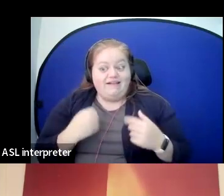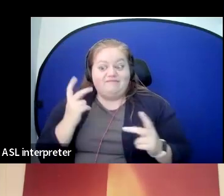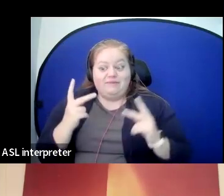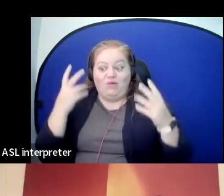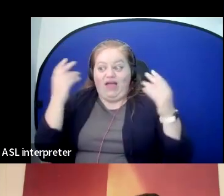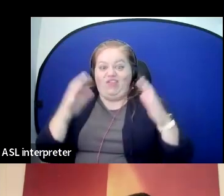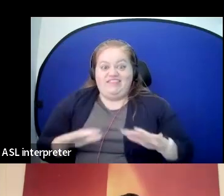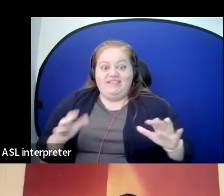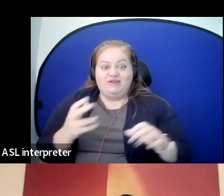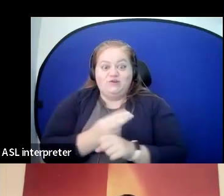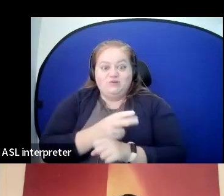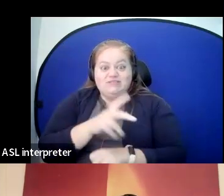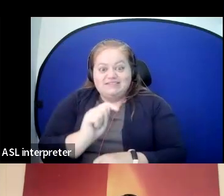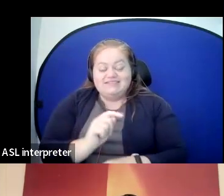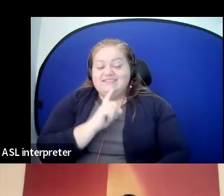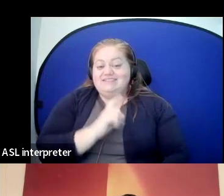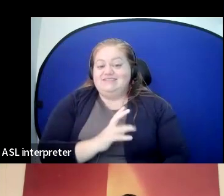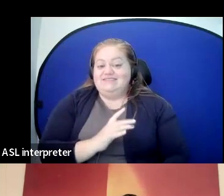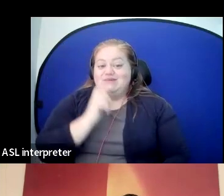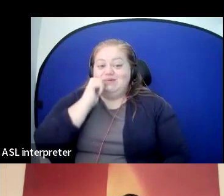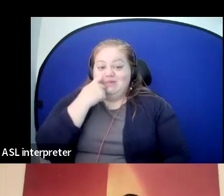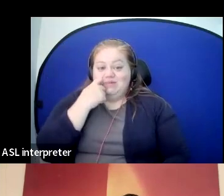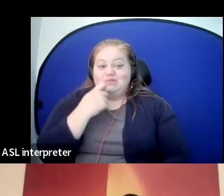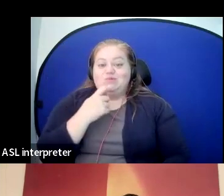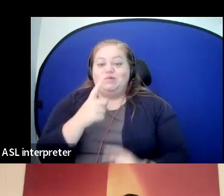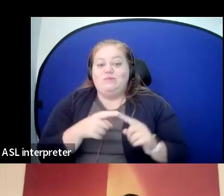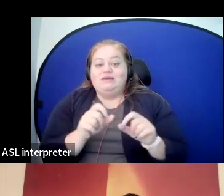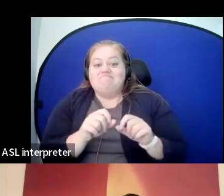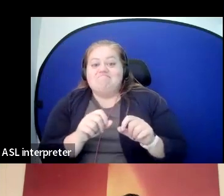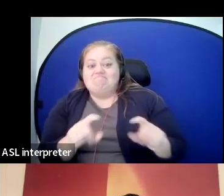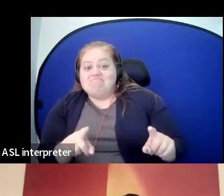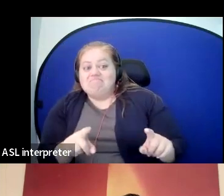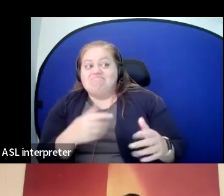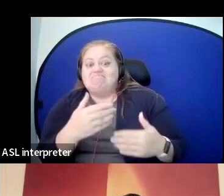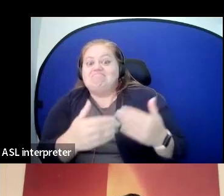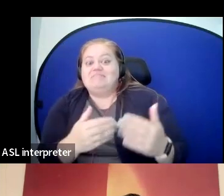And so deploying it and seeing how use cases emerge over time